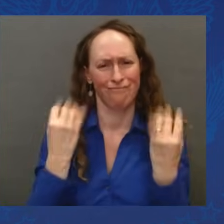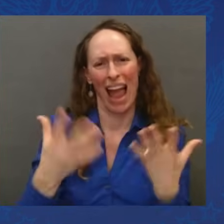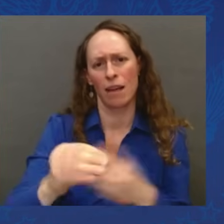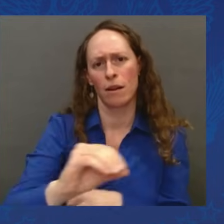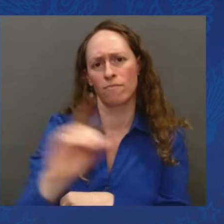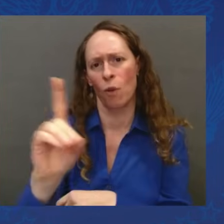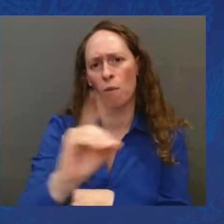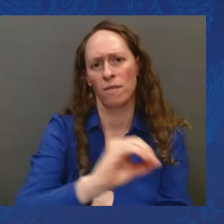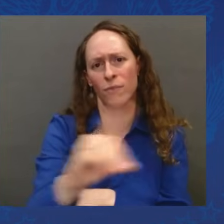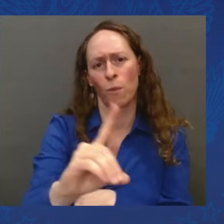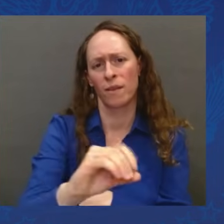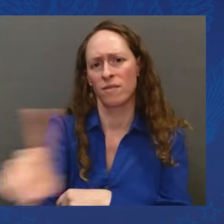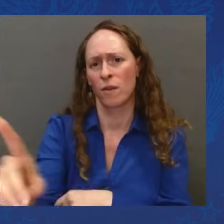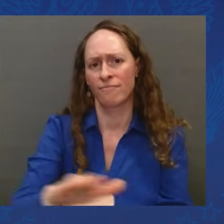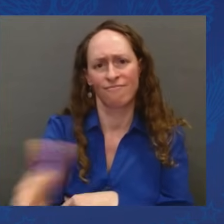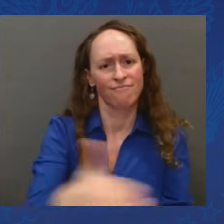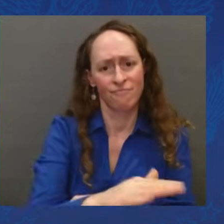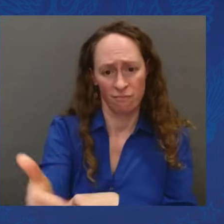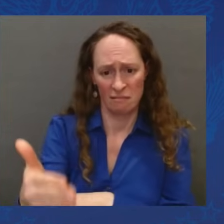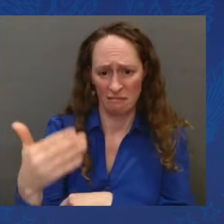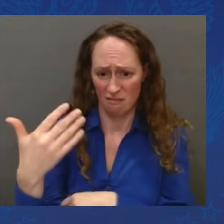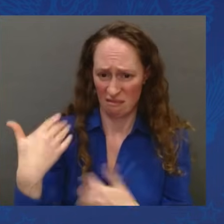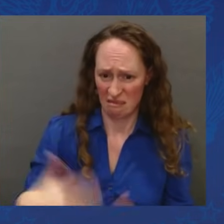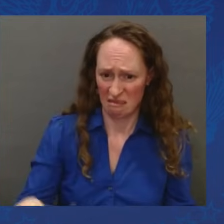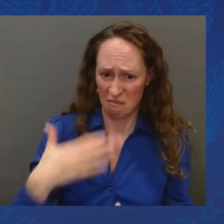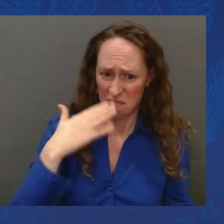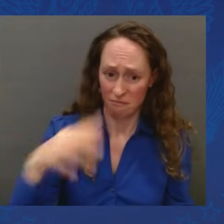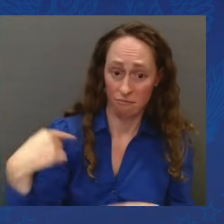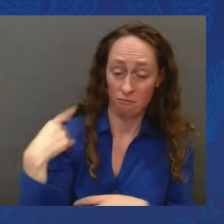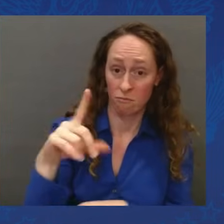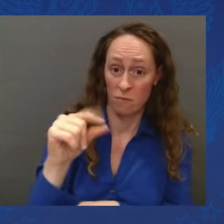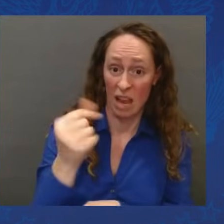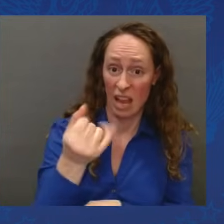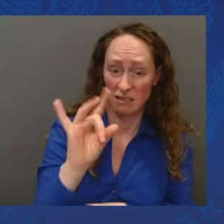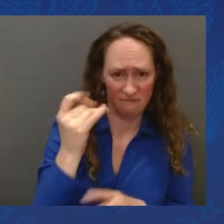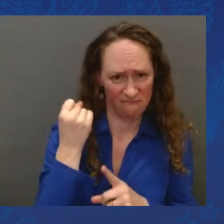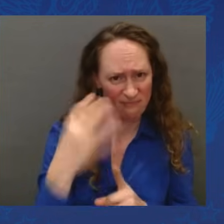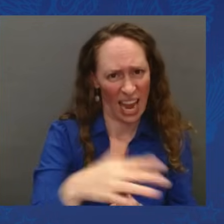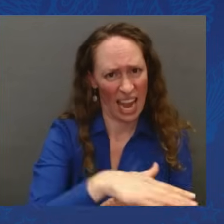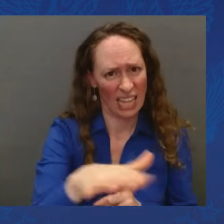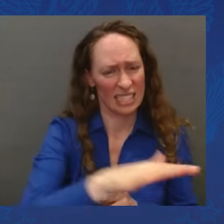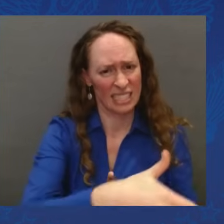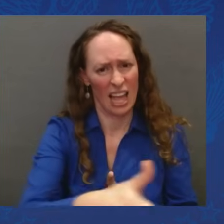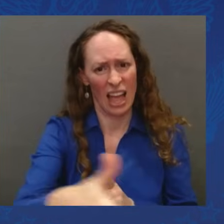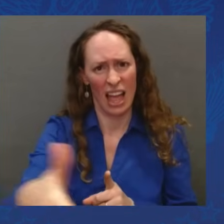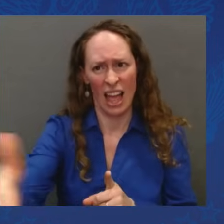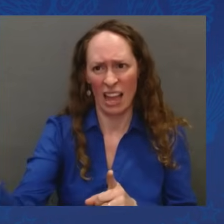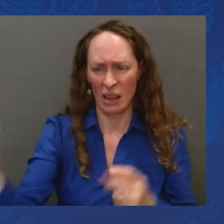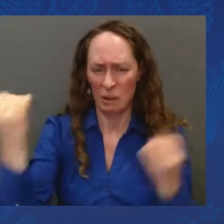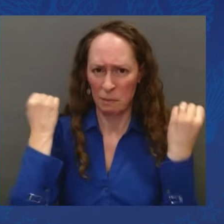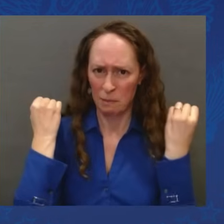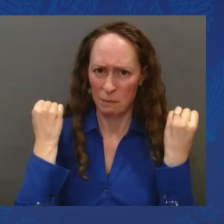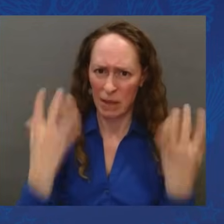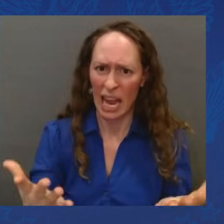or any other cause. Period. So, today, with this new understanding, we're taking action to significantly reduce